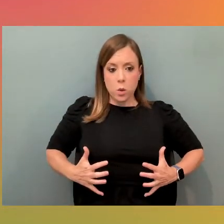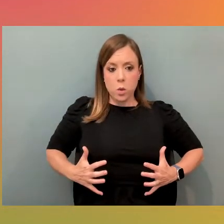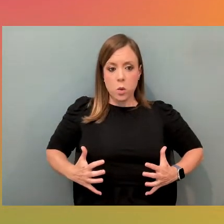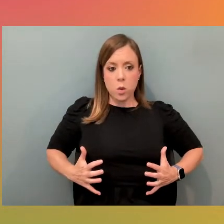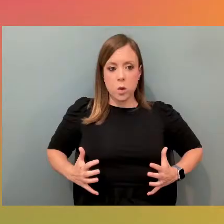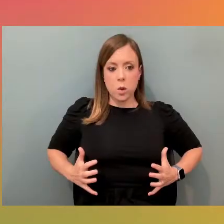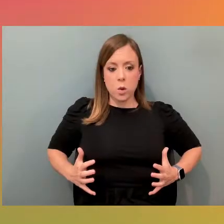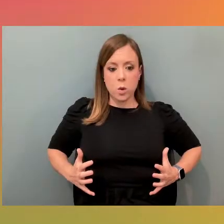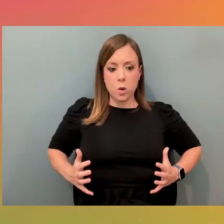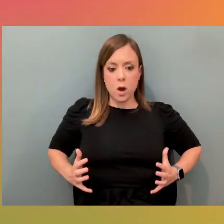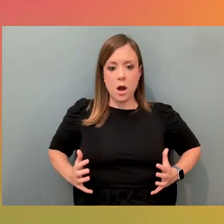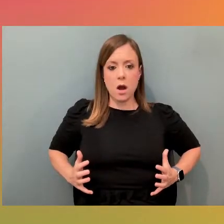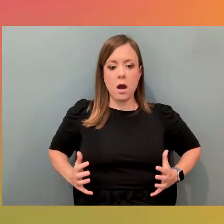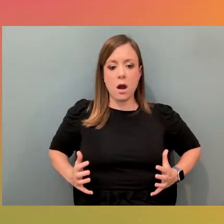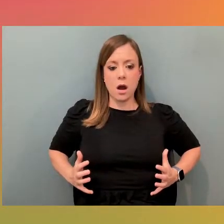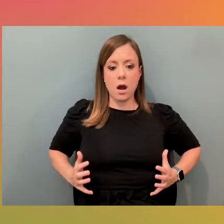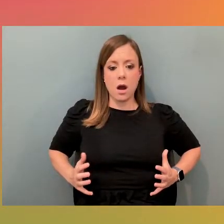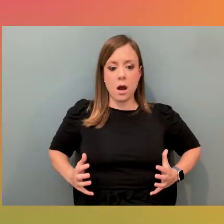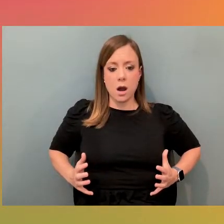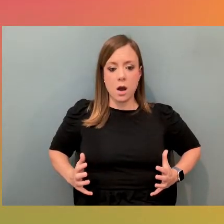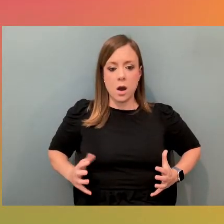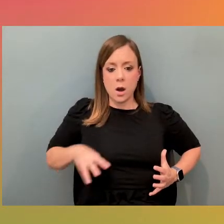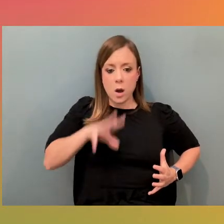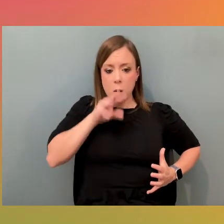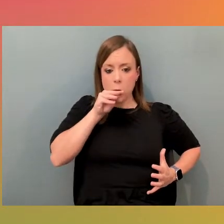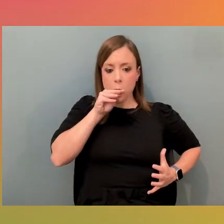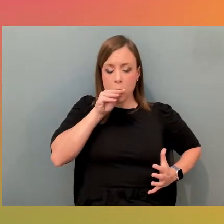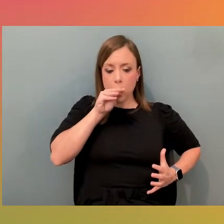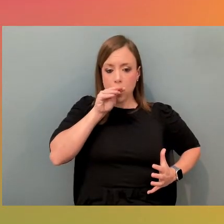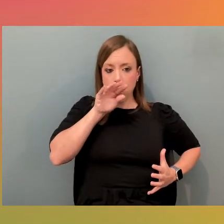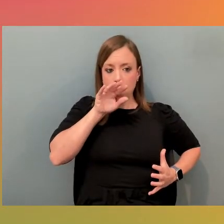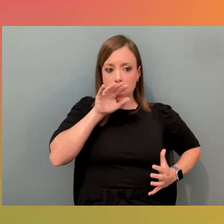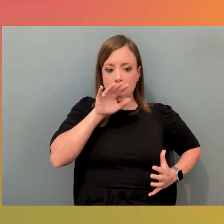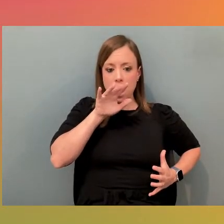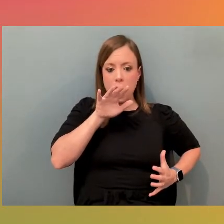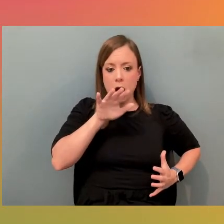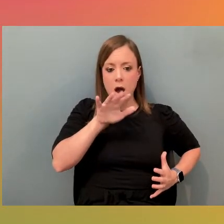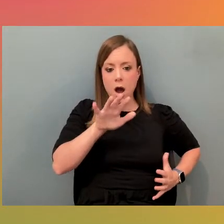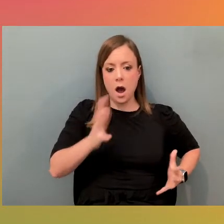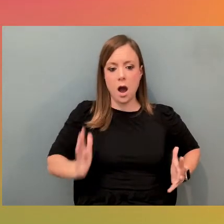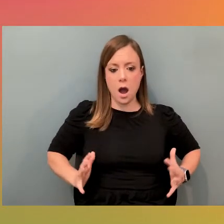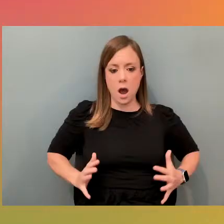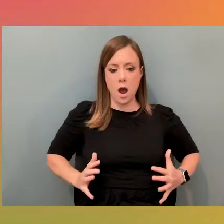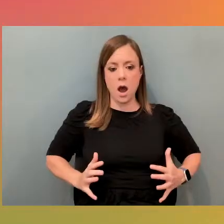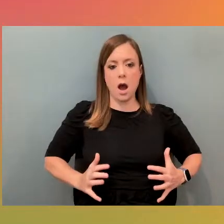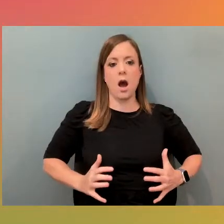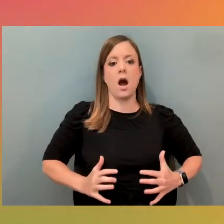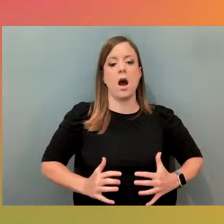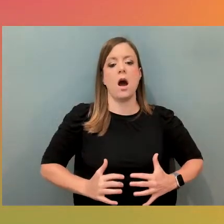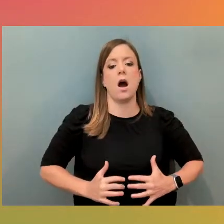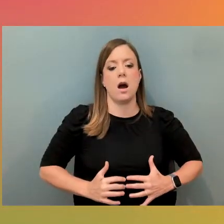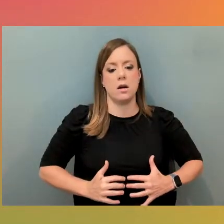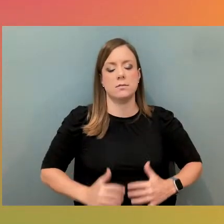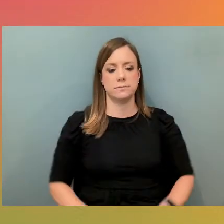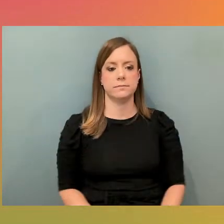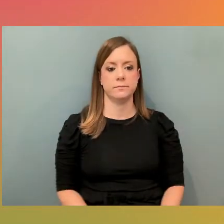LETTING THE RIBS WIDEN INTO